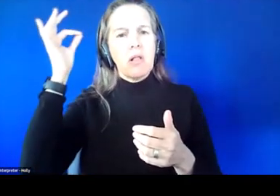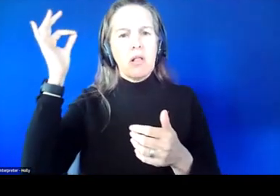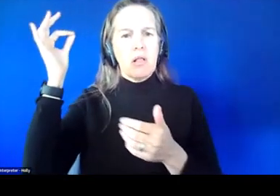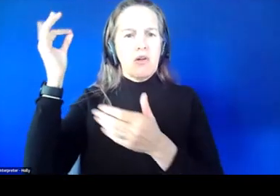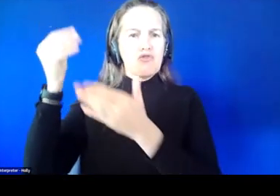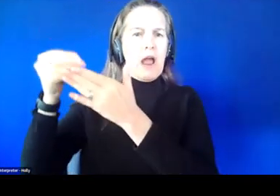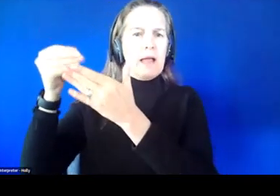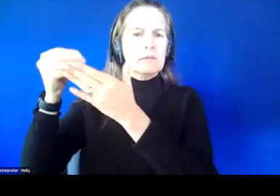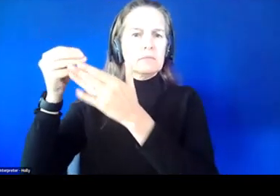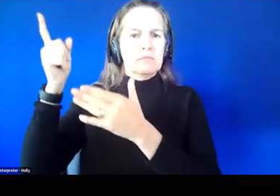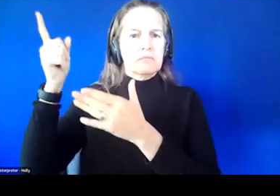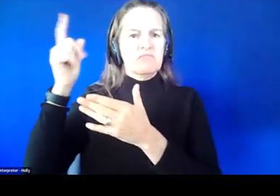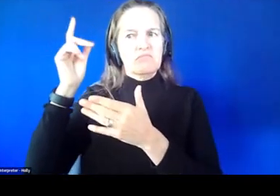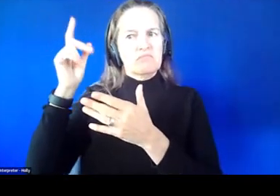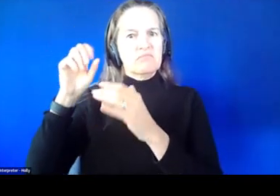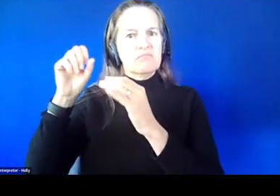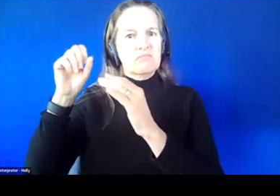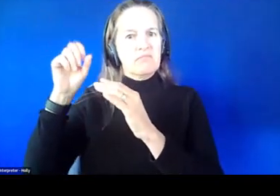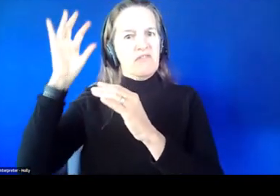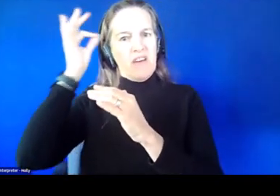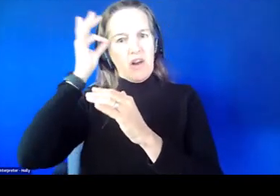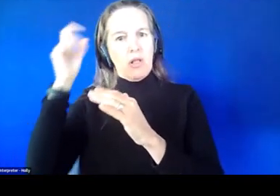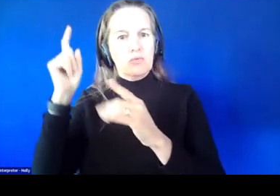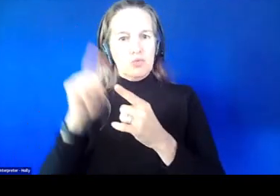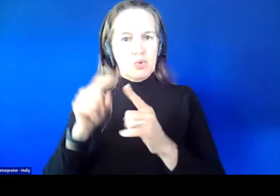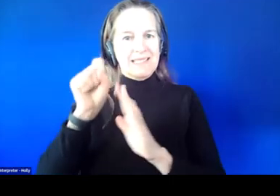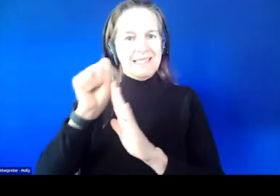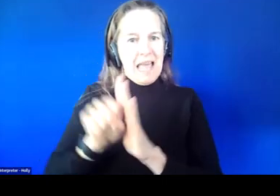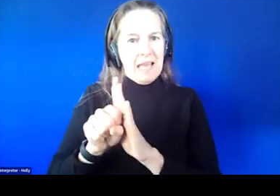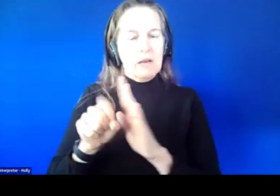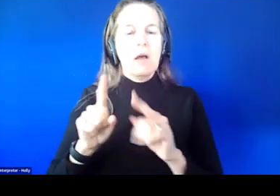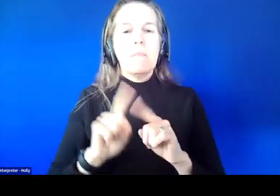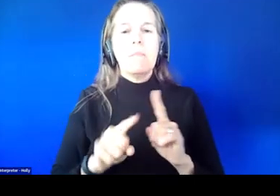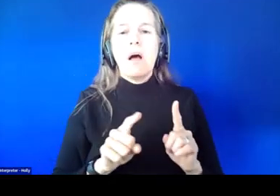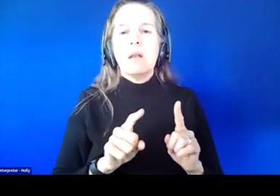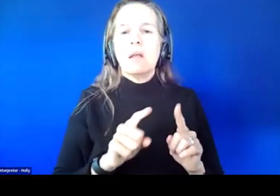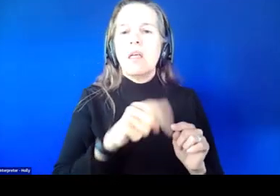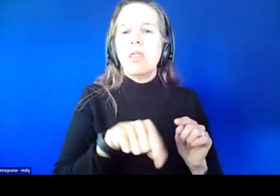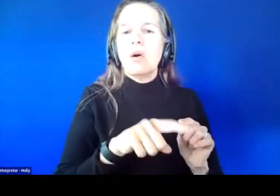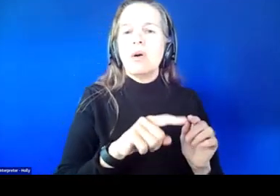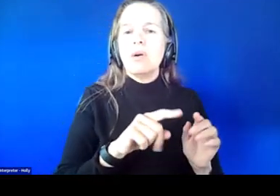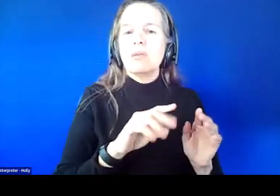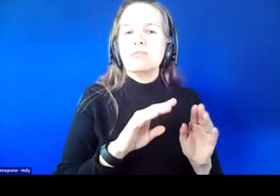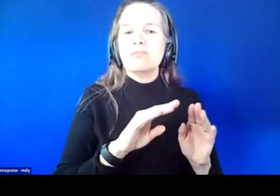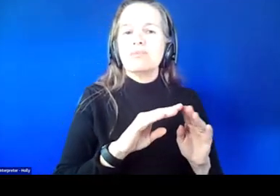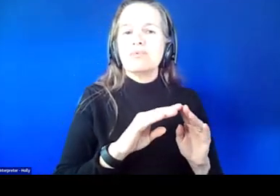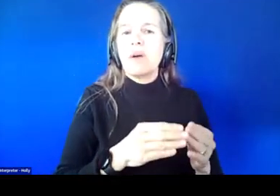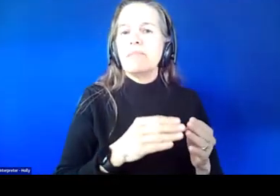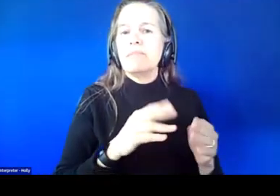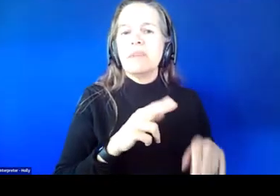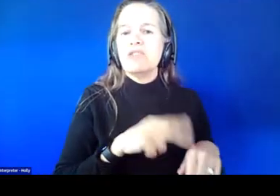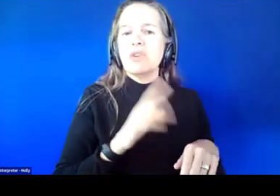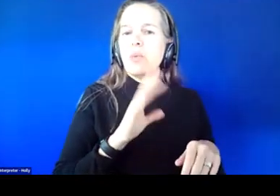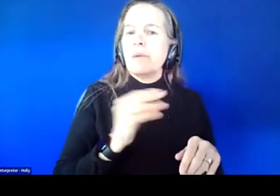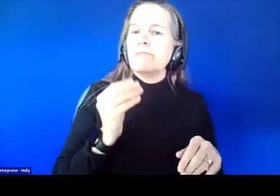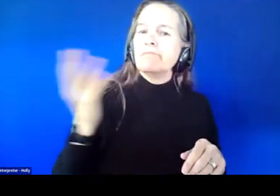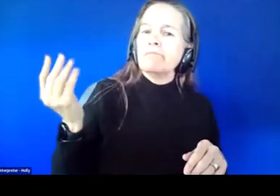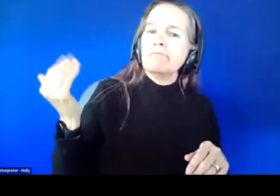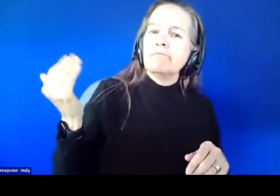state level um the tribal nations are our guides and they tell us what they need through the utilization of the grant and that's where that collaboration that